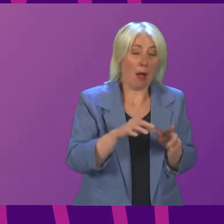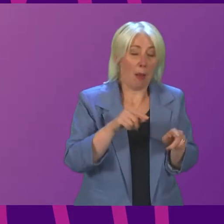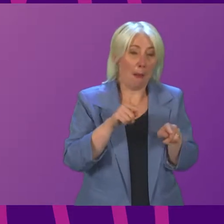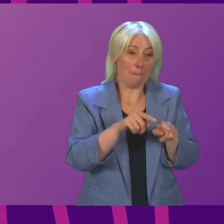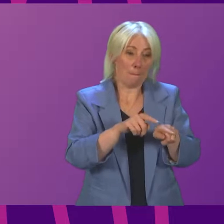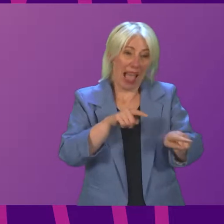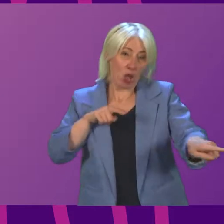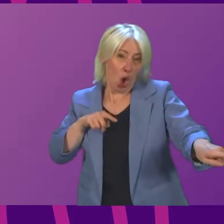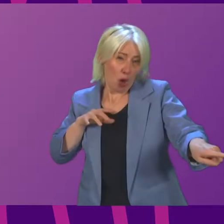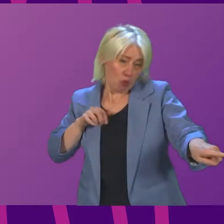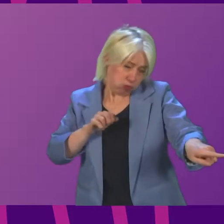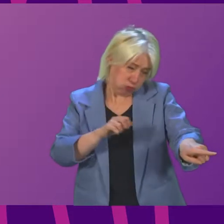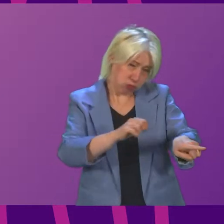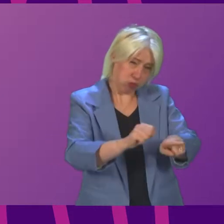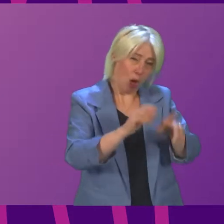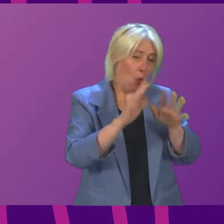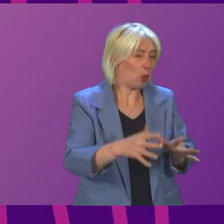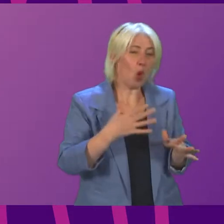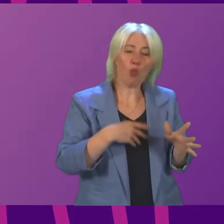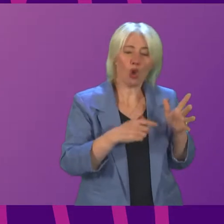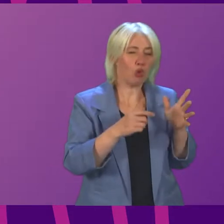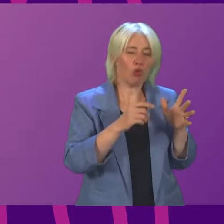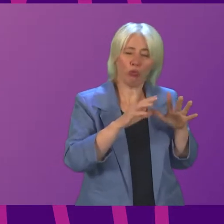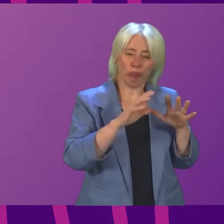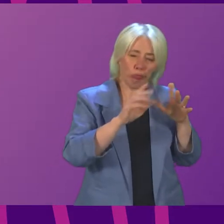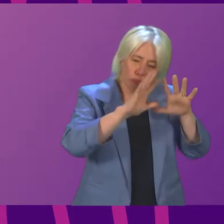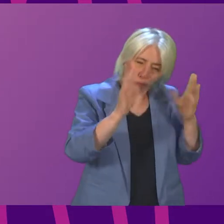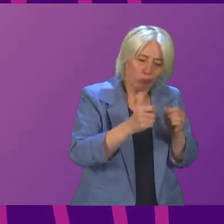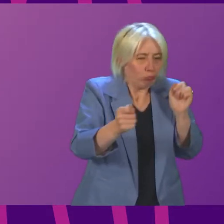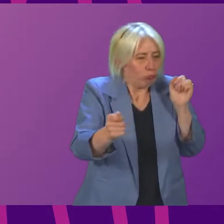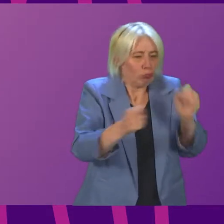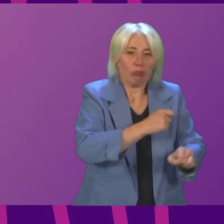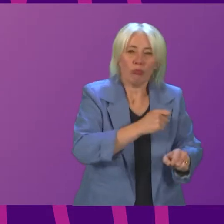to do with the long-term reform and overhaul of the dental sector, including the dental fee